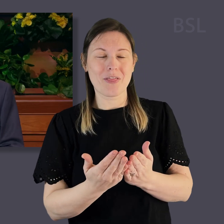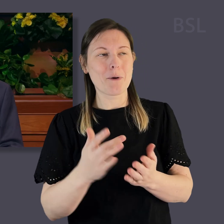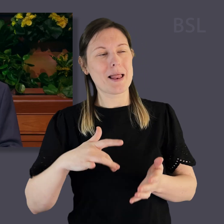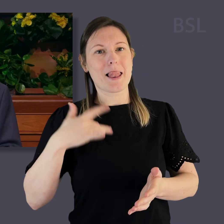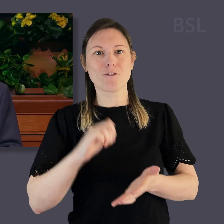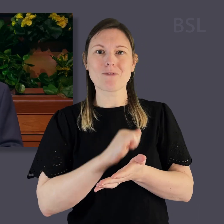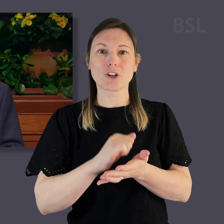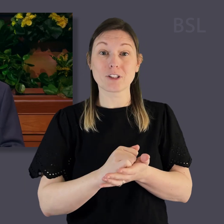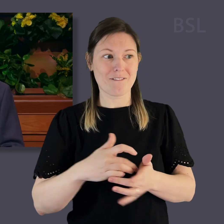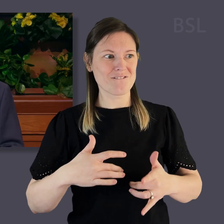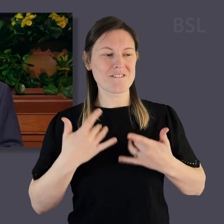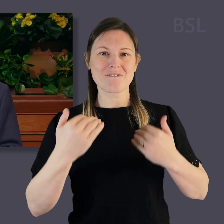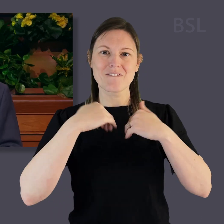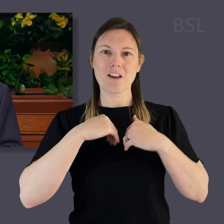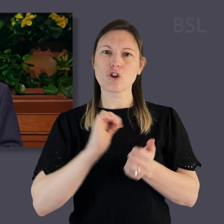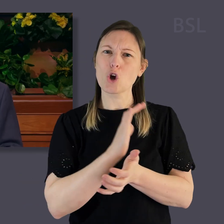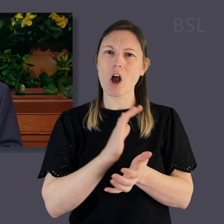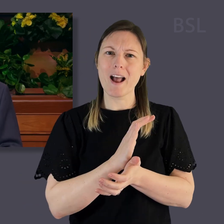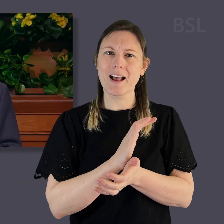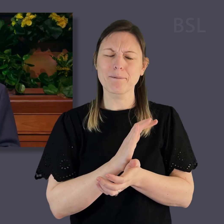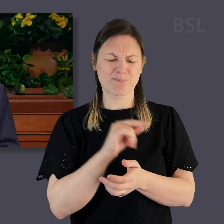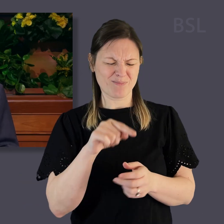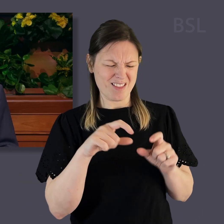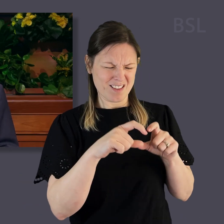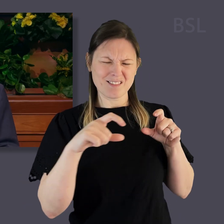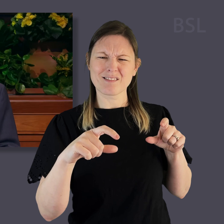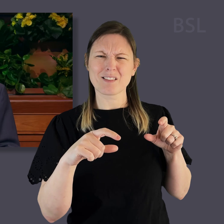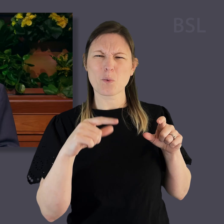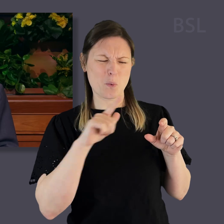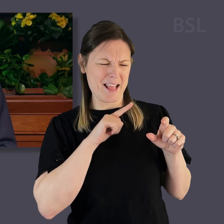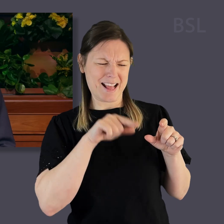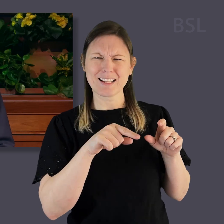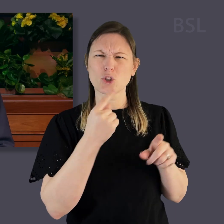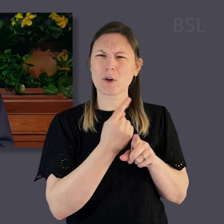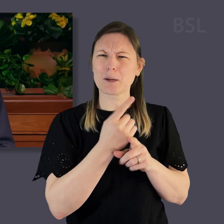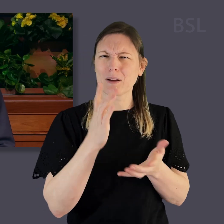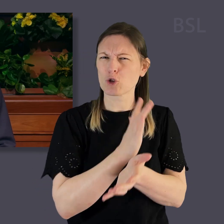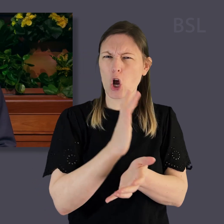But what exactly was the context for this happy declaration from the Prophet?